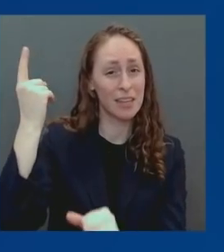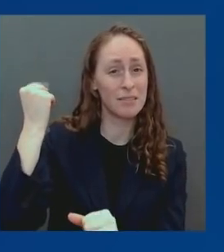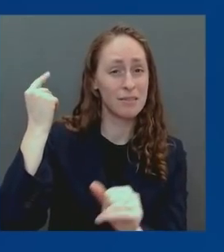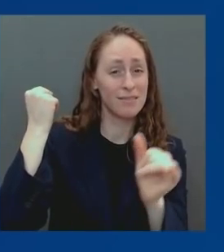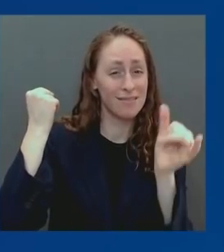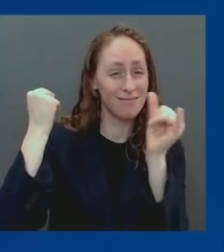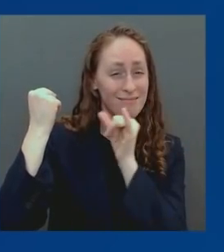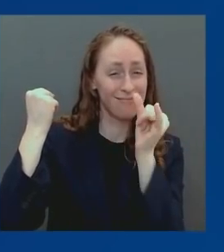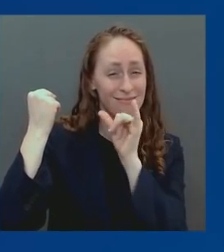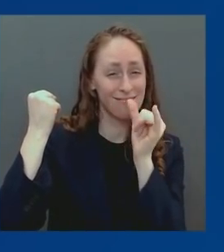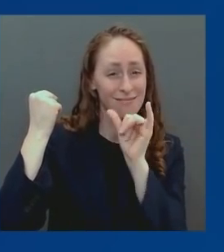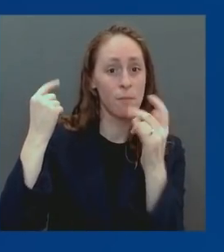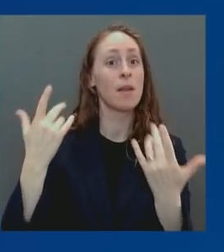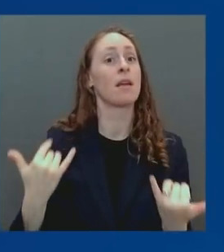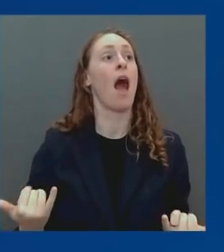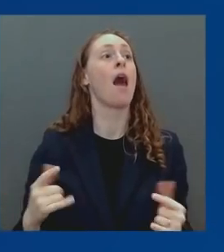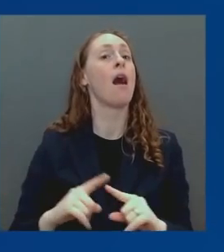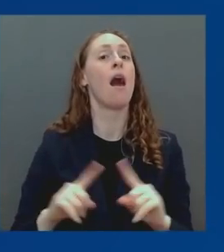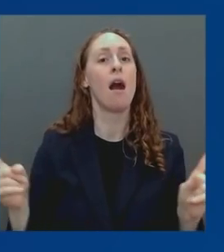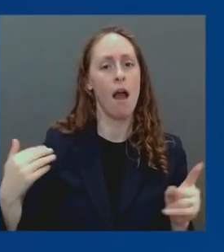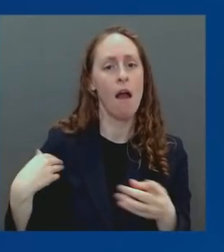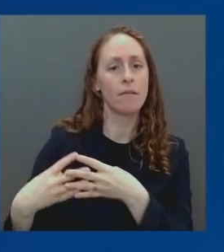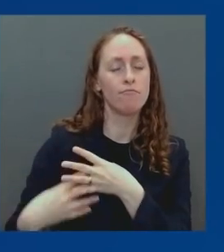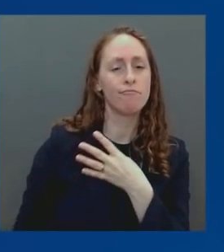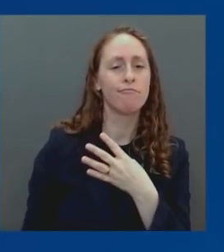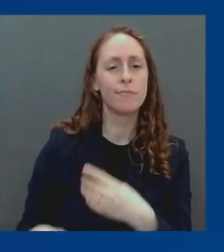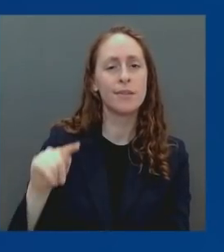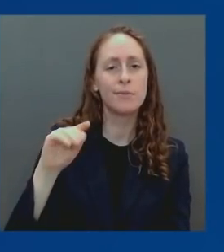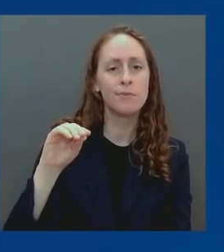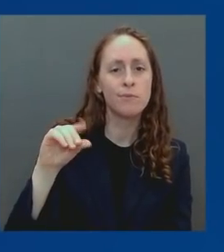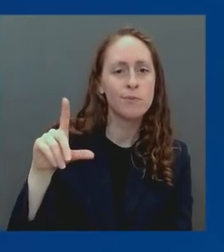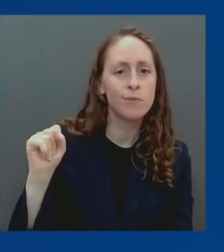that we've talked about, particularly with boosters that offer the highest level of protection;